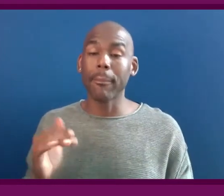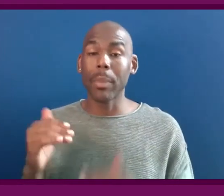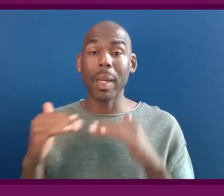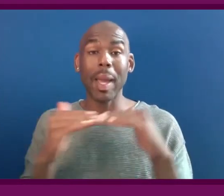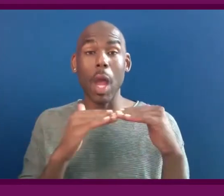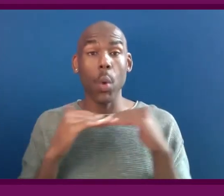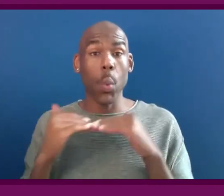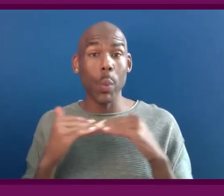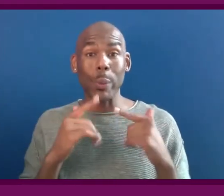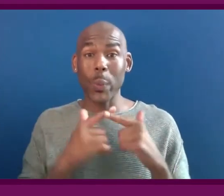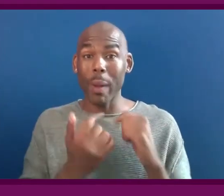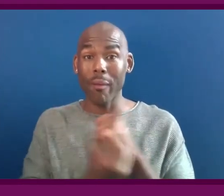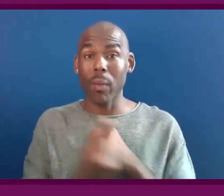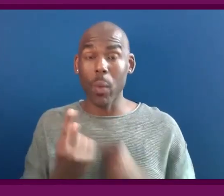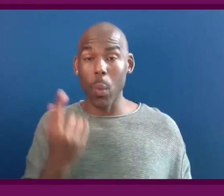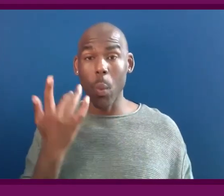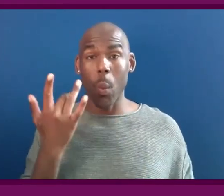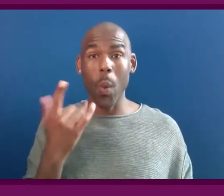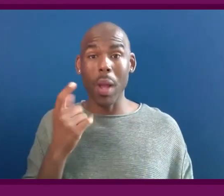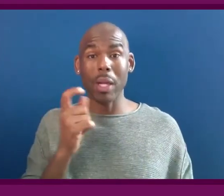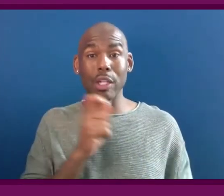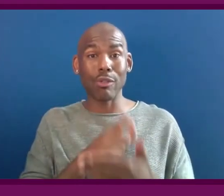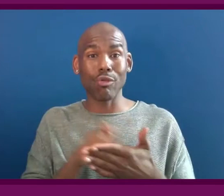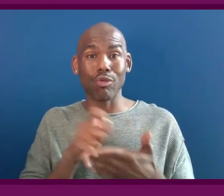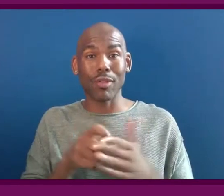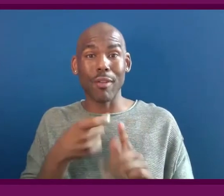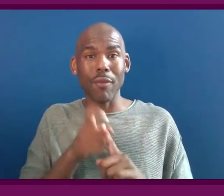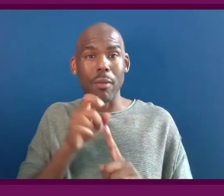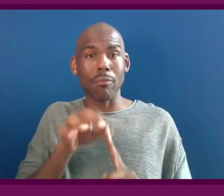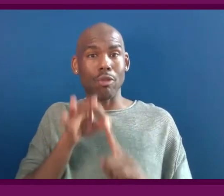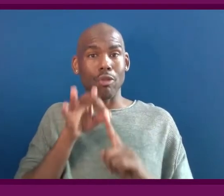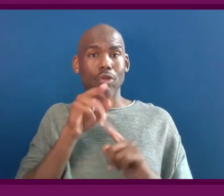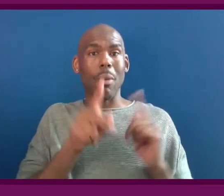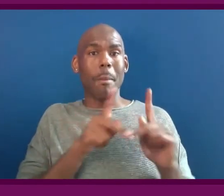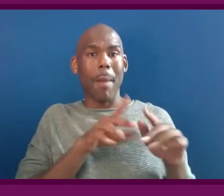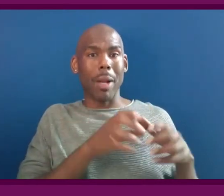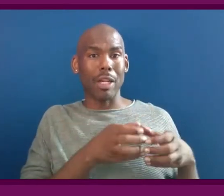equitable or equal to everyone, because it's being written by a certain segment of the population.